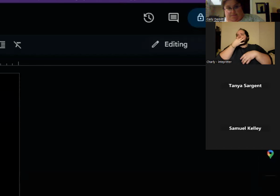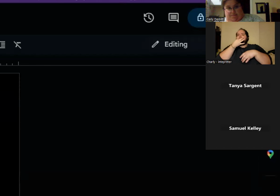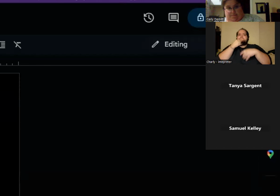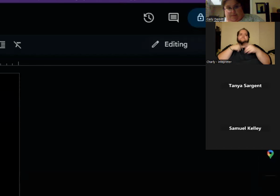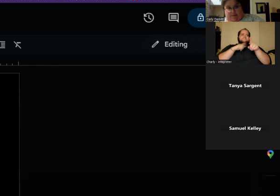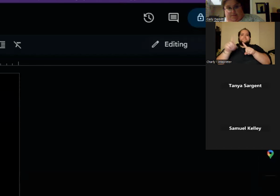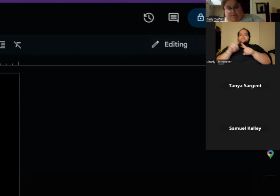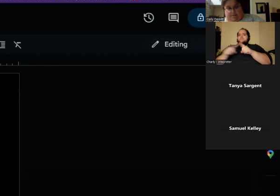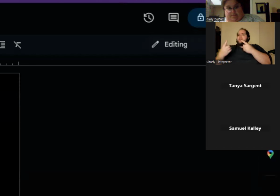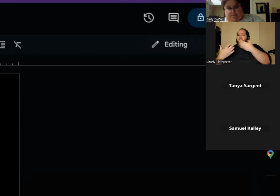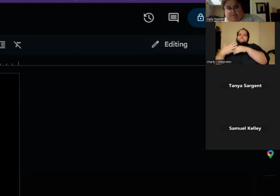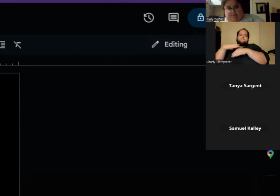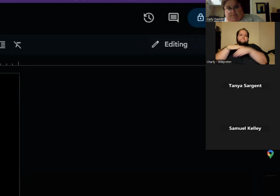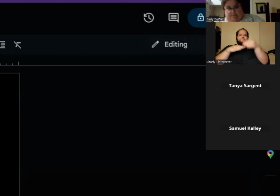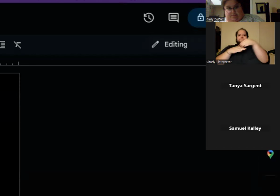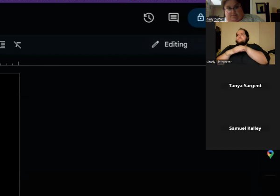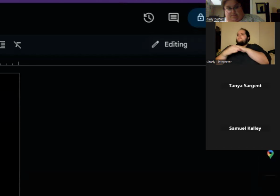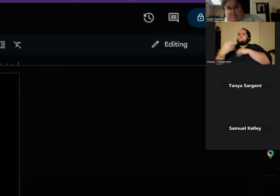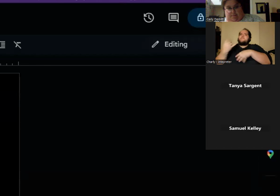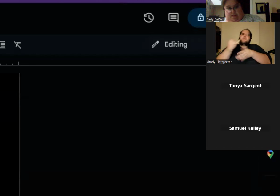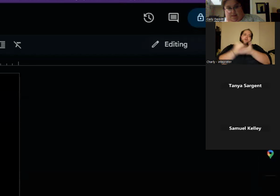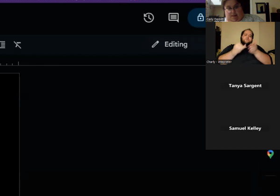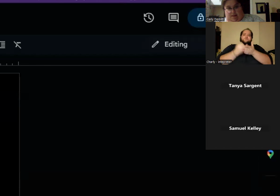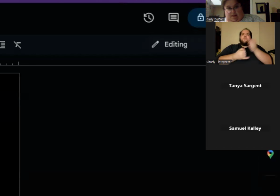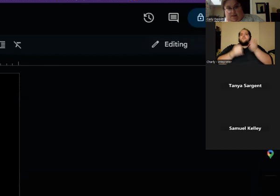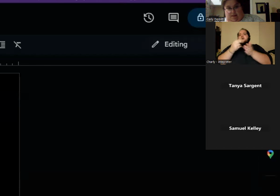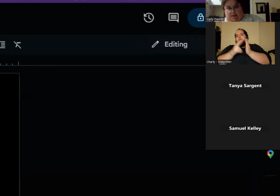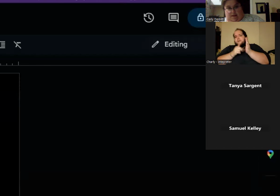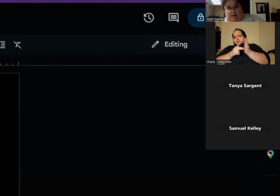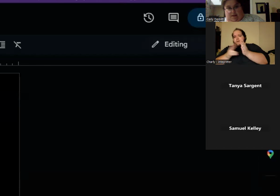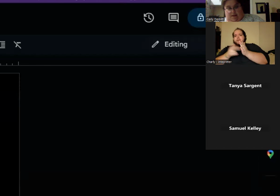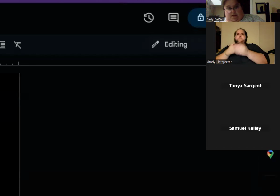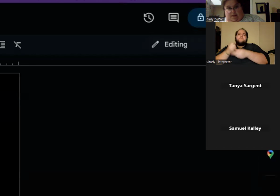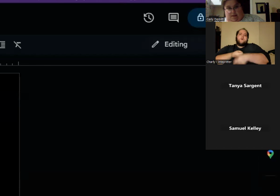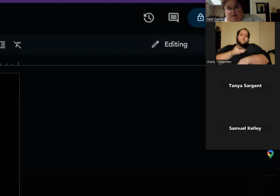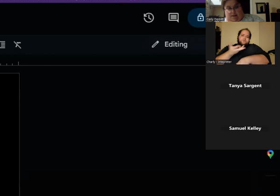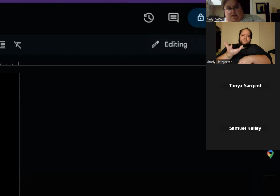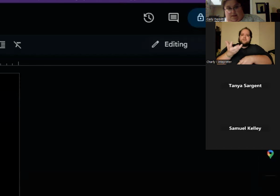illustration, painting, music, and poetry. Not only is Jessica a college-educated